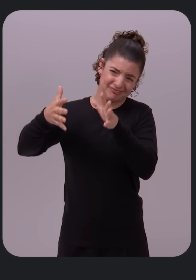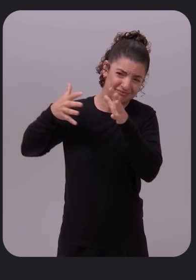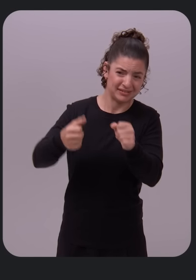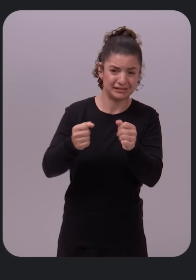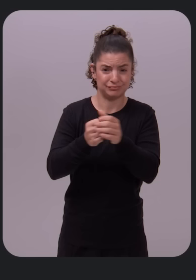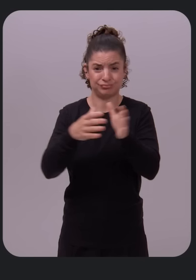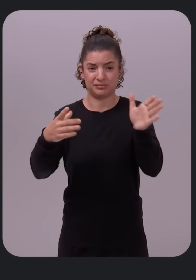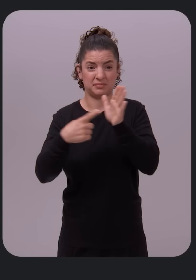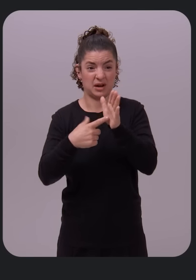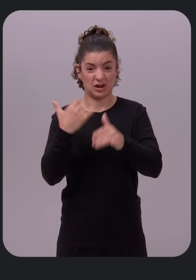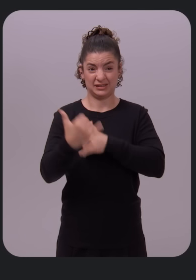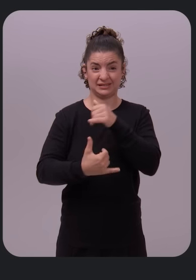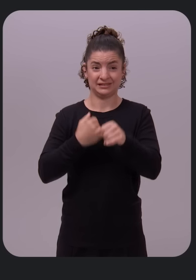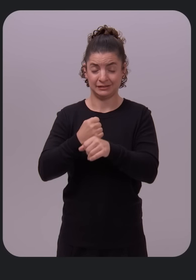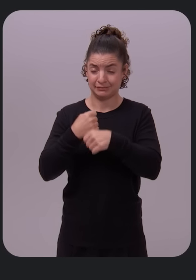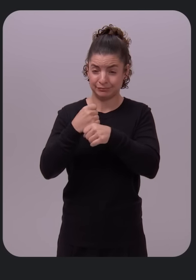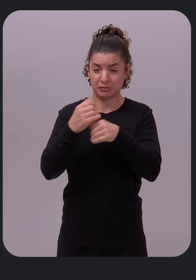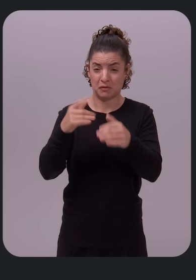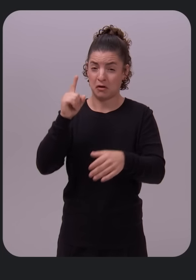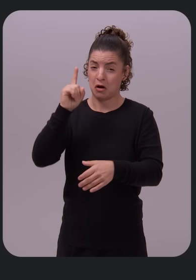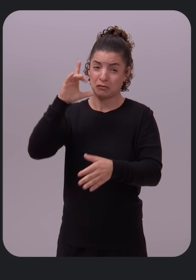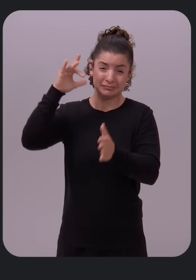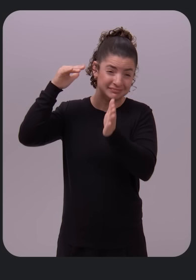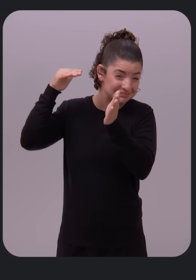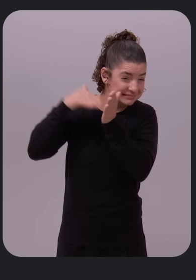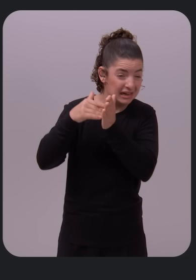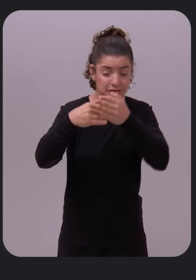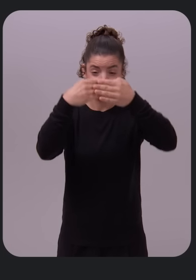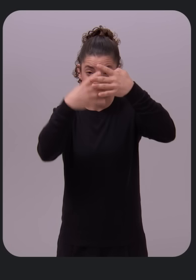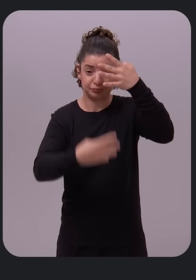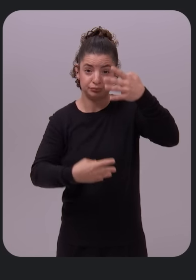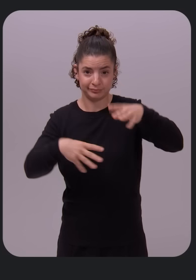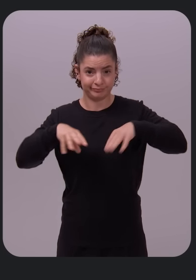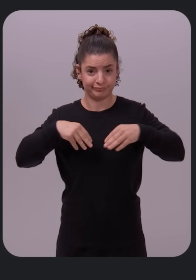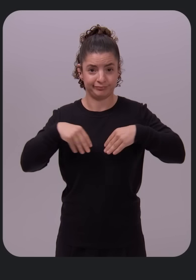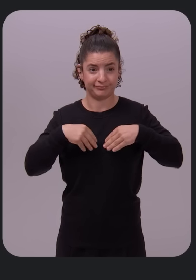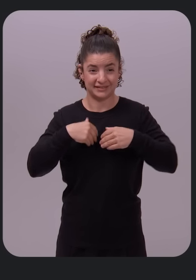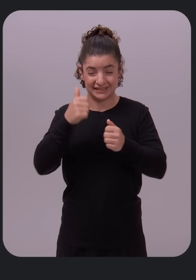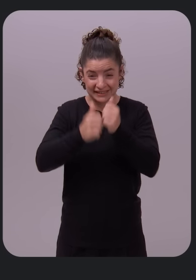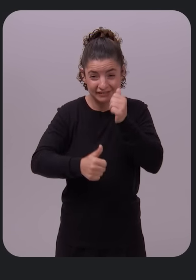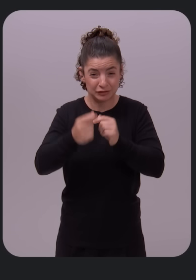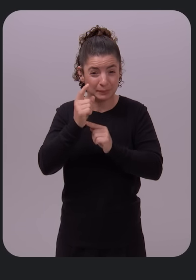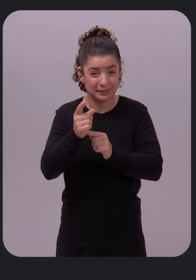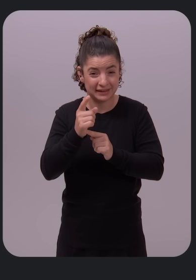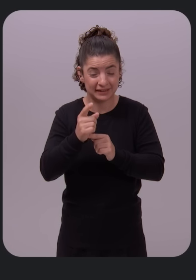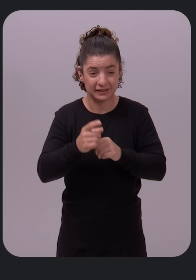producing hundreds of thousands of lines of accepted code every single minute.